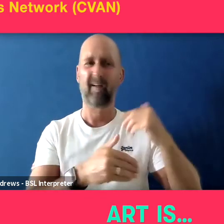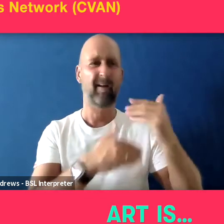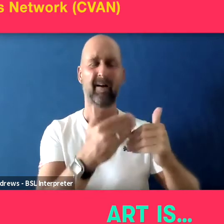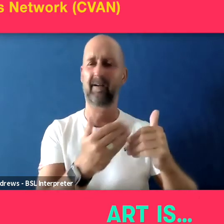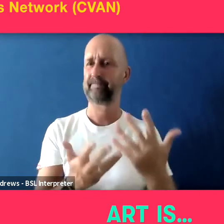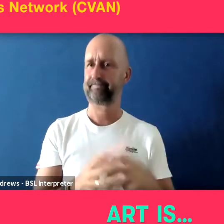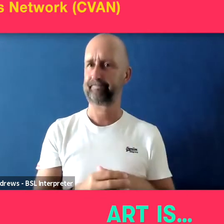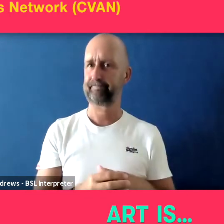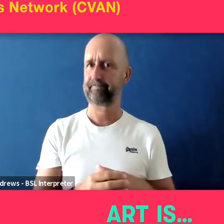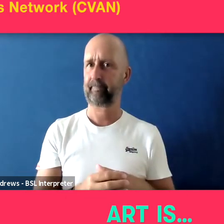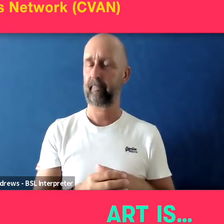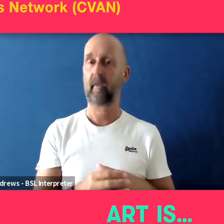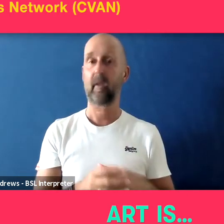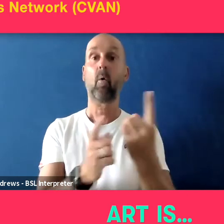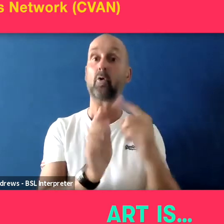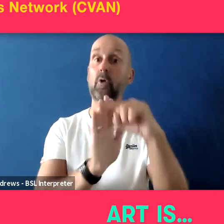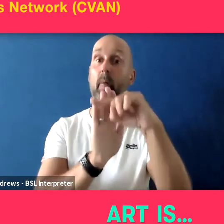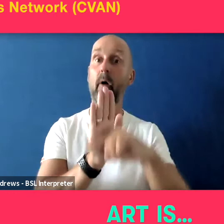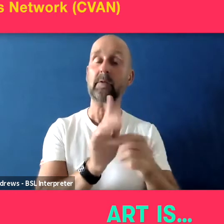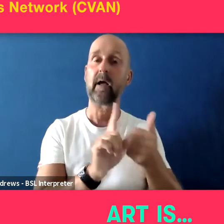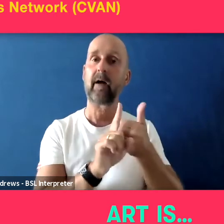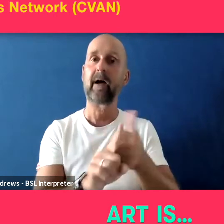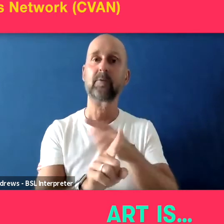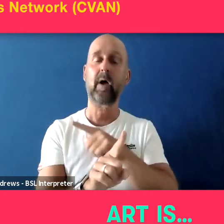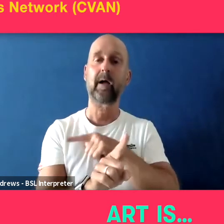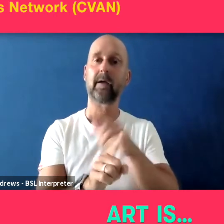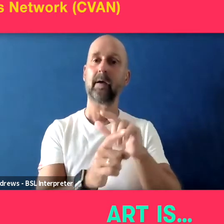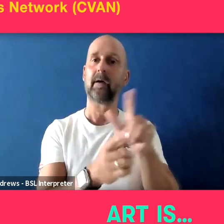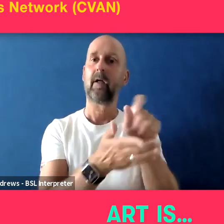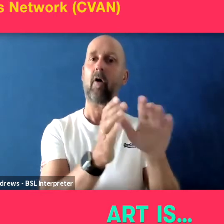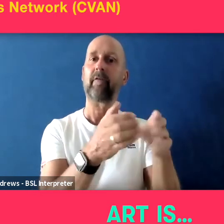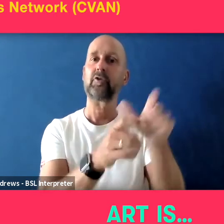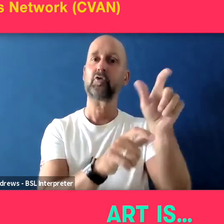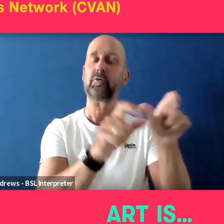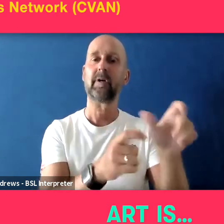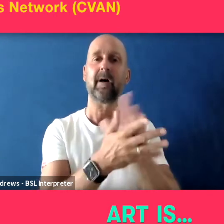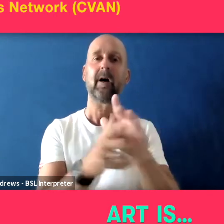Including a policy advising the Office for Students to devalue courses in price group